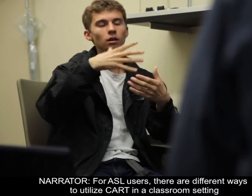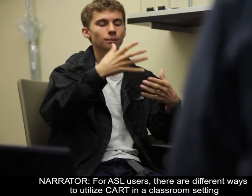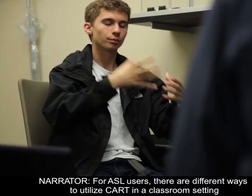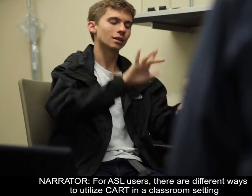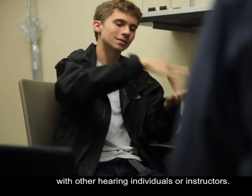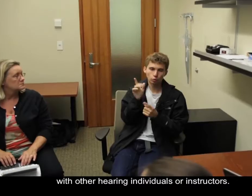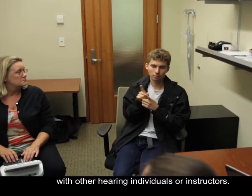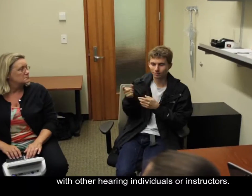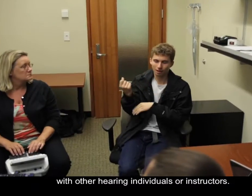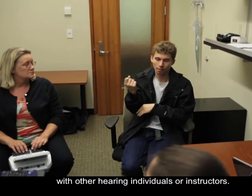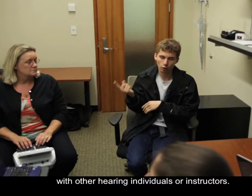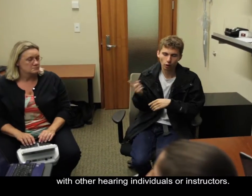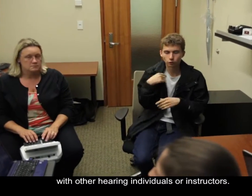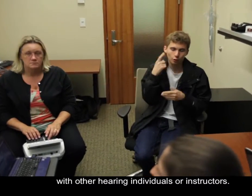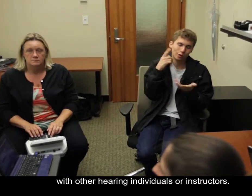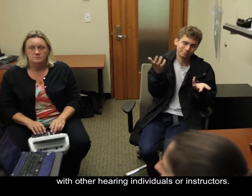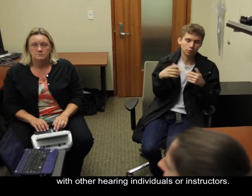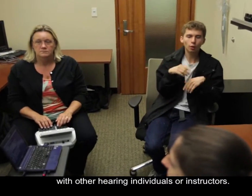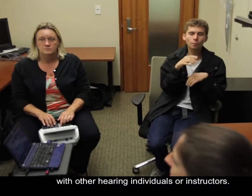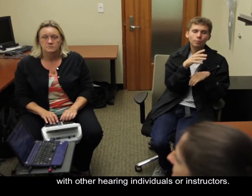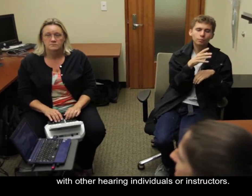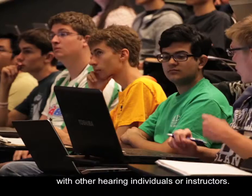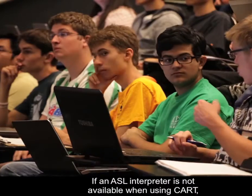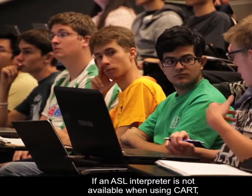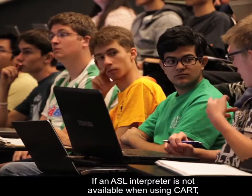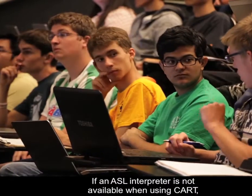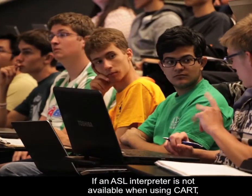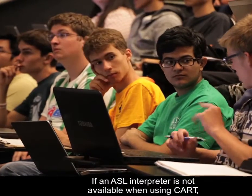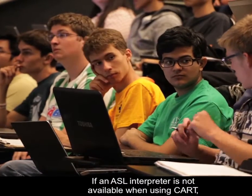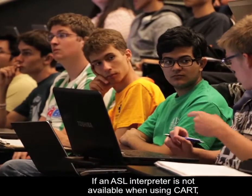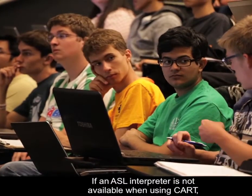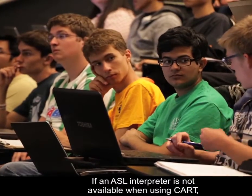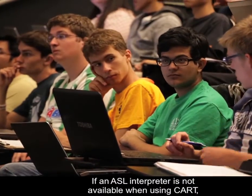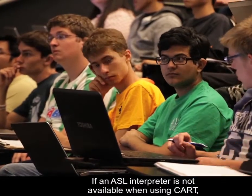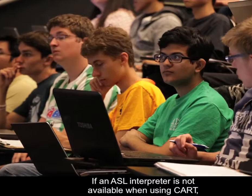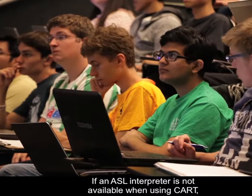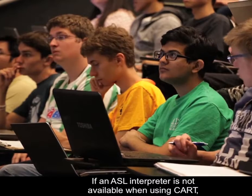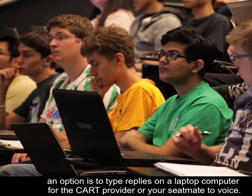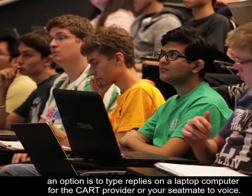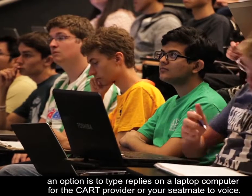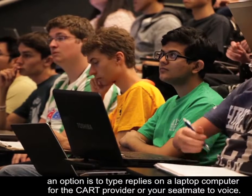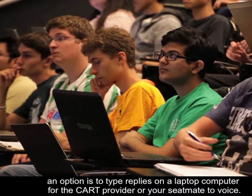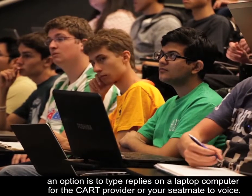to incorporate as lecturers. But it's what we've always wanted, right? So let's say you've got a student preparing for the test.